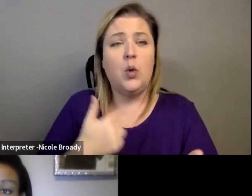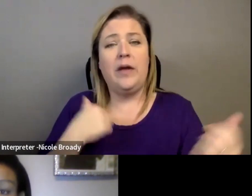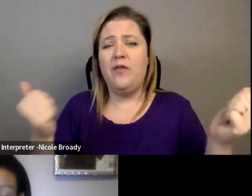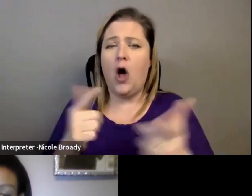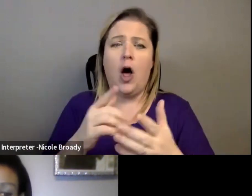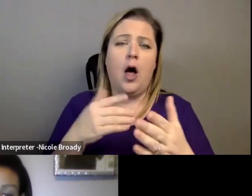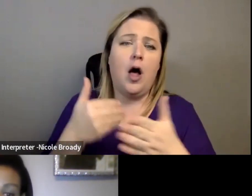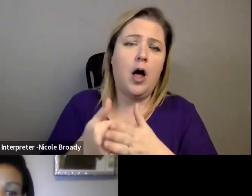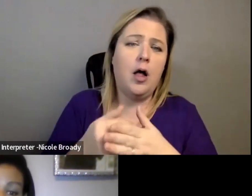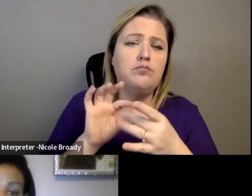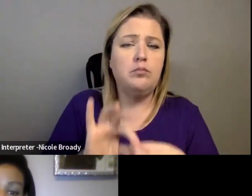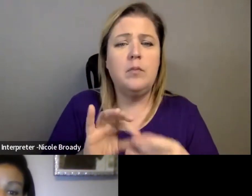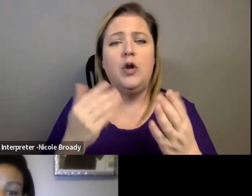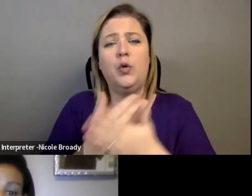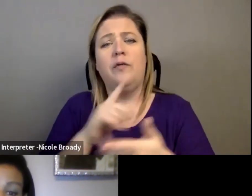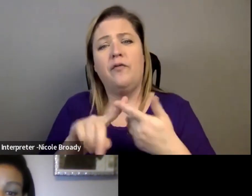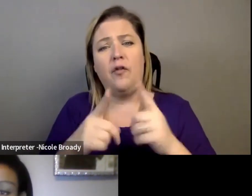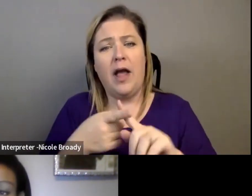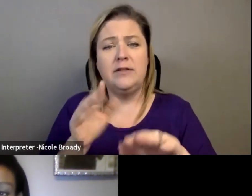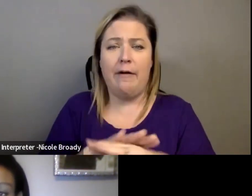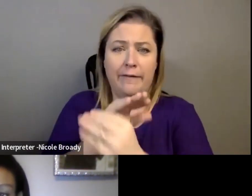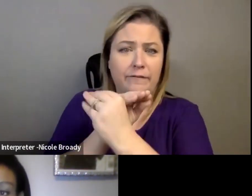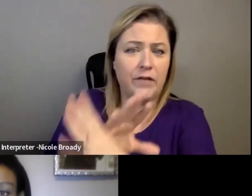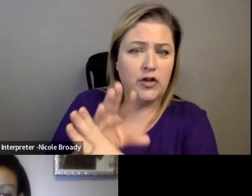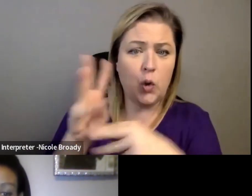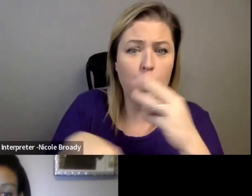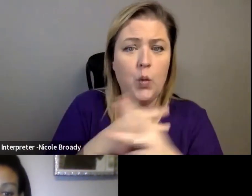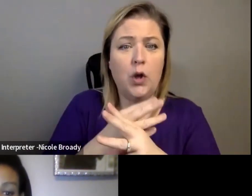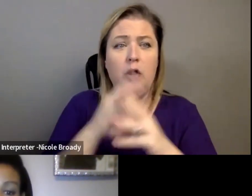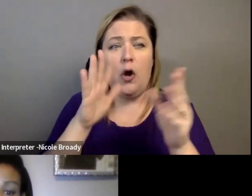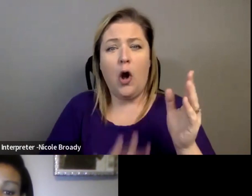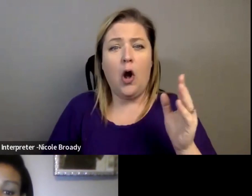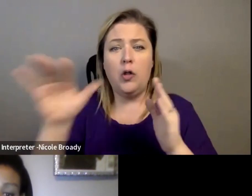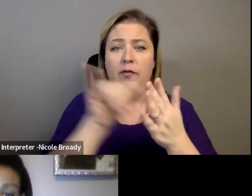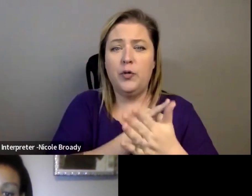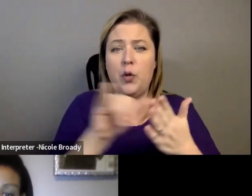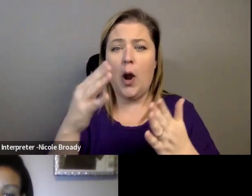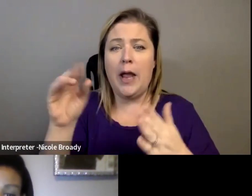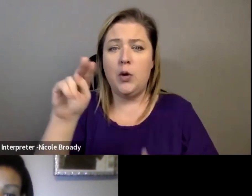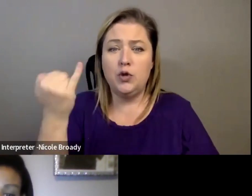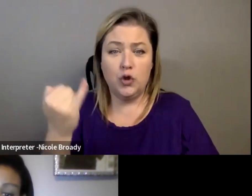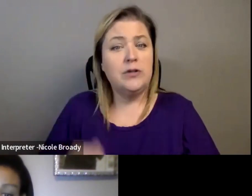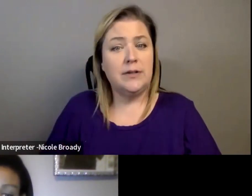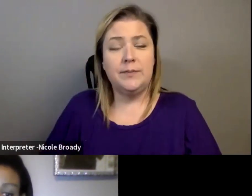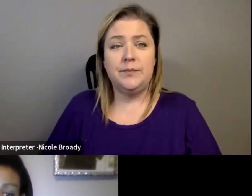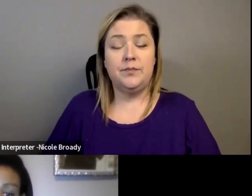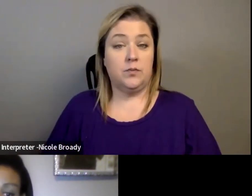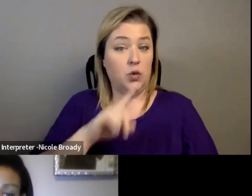a new friendships, and throughout all of New York and New Jersey, so soon, so far has helped us deal with the changes